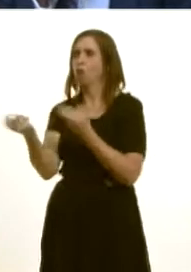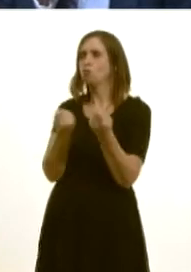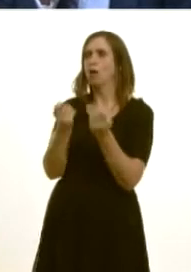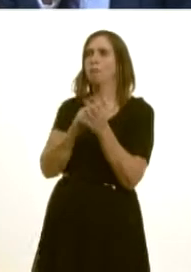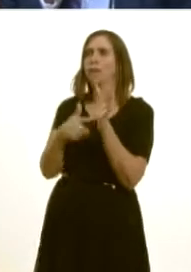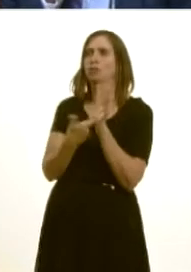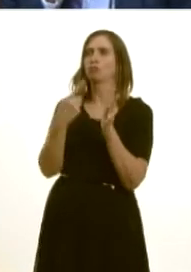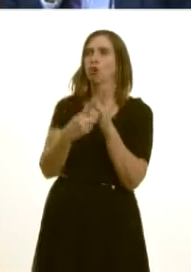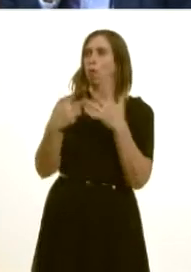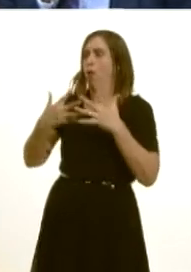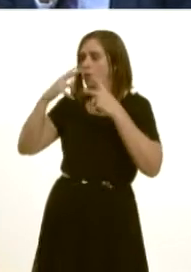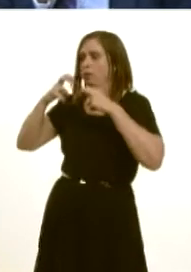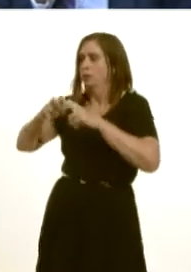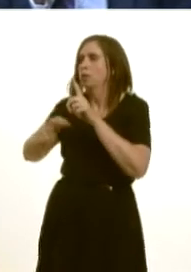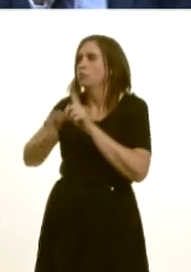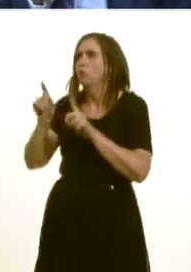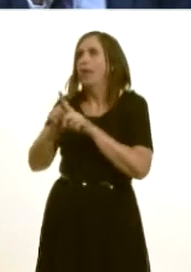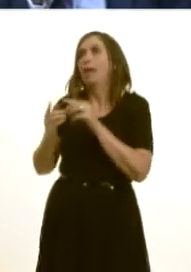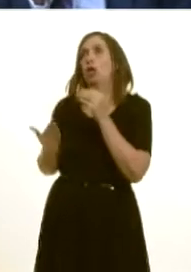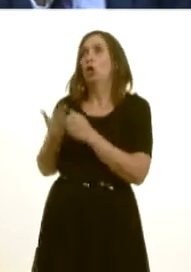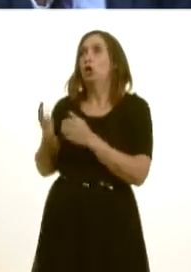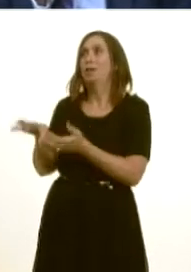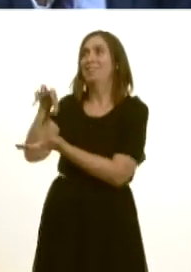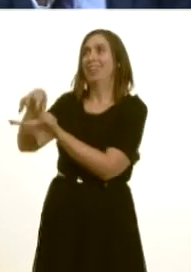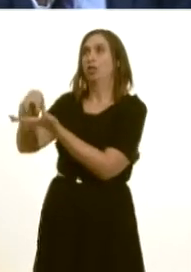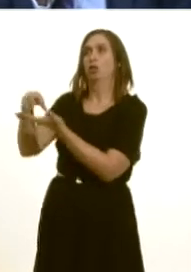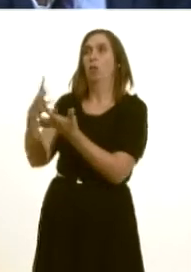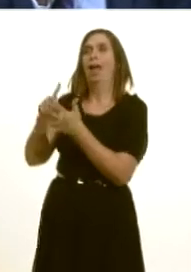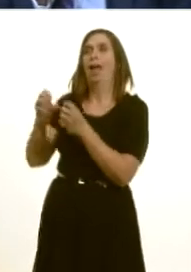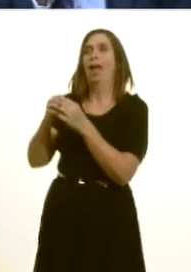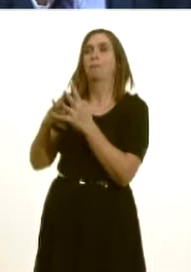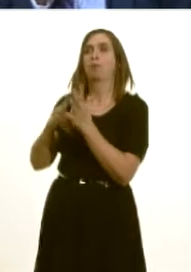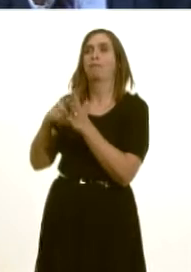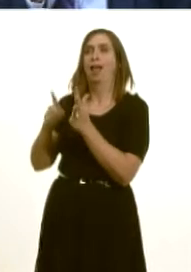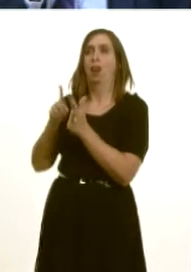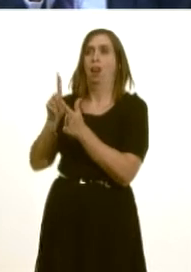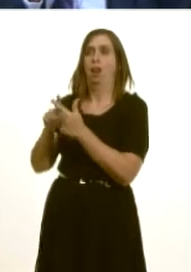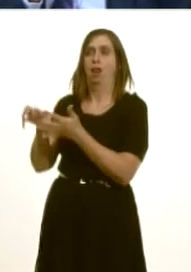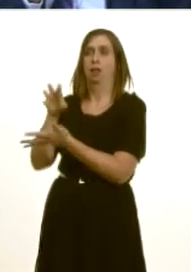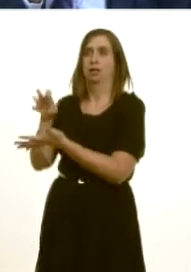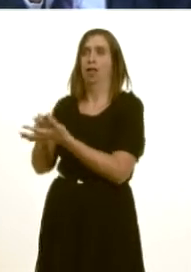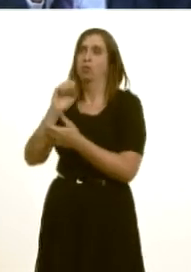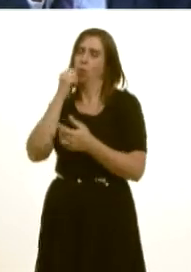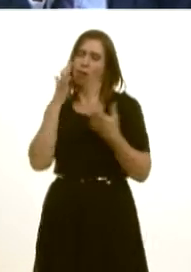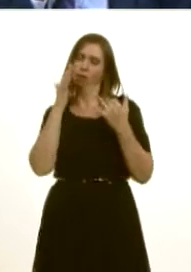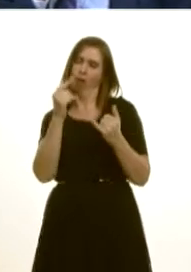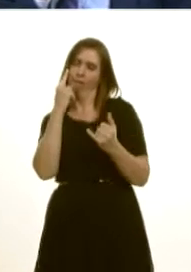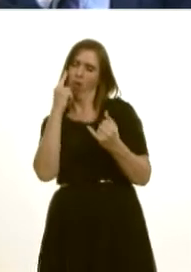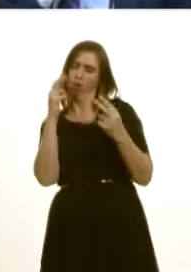way on delivering improvements, such as the new station at Ebbw Vale town. There will be feasibility work over the next 18 months on a number of emerging interventions. There